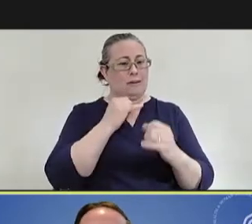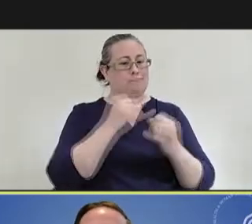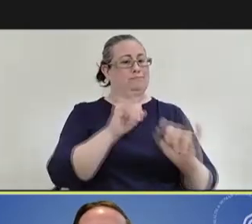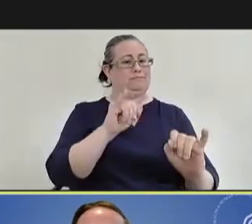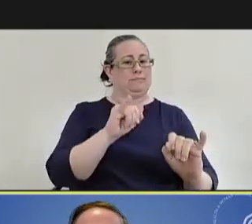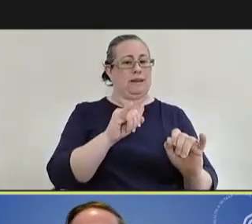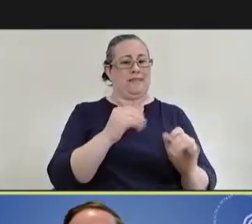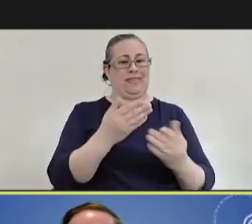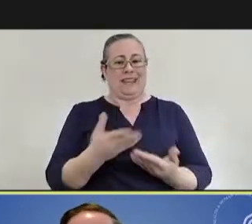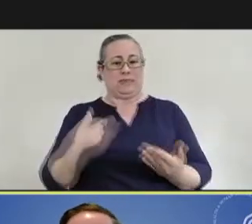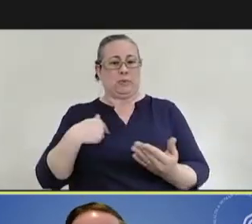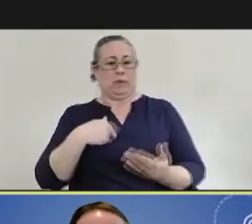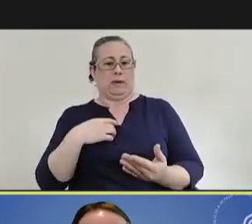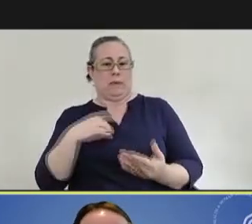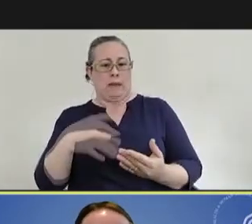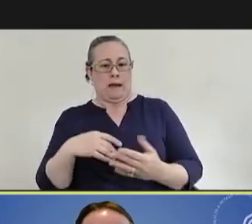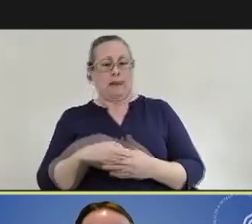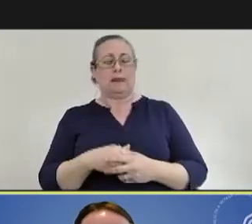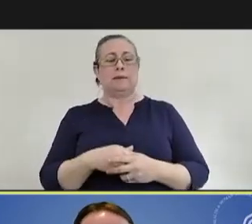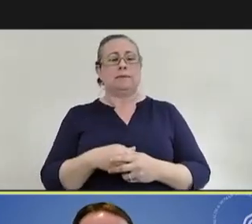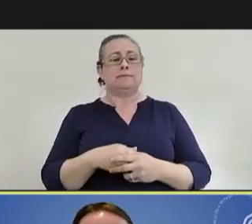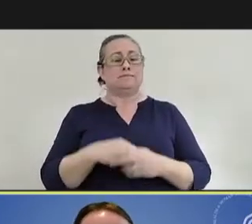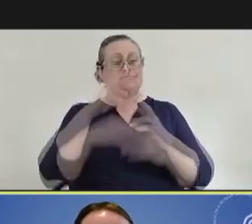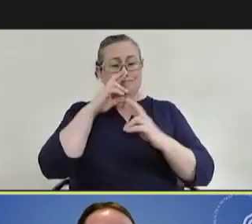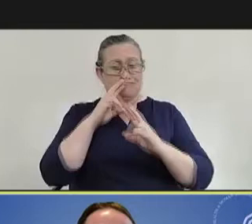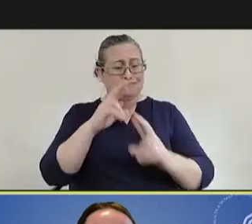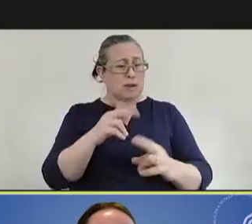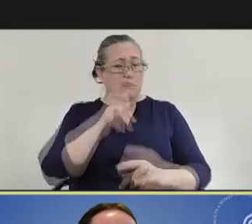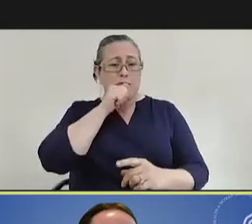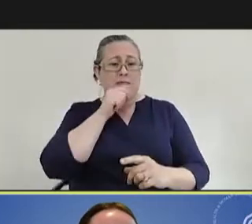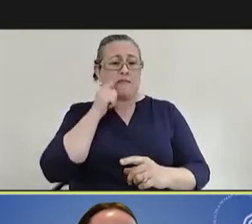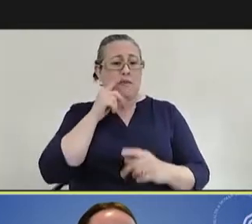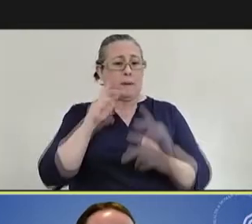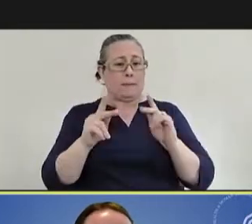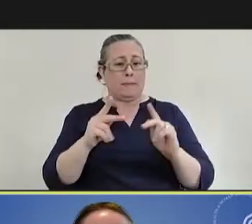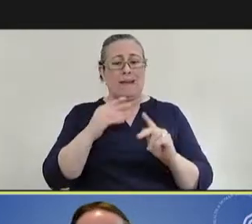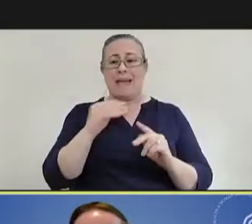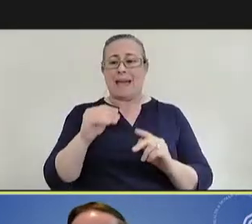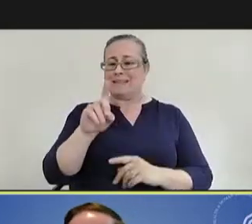respect to privacy of individuals and groups. And data is not being used in ways it's not